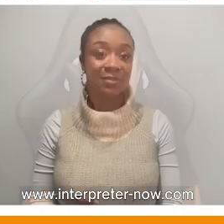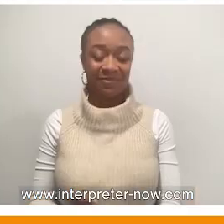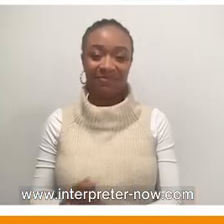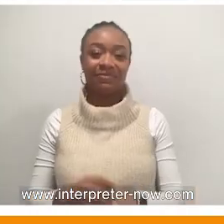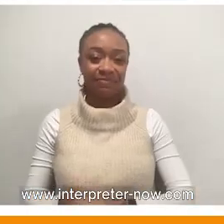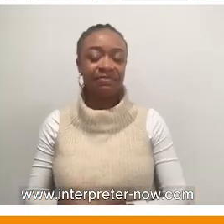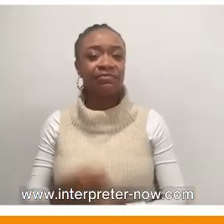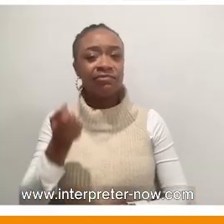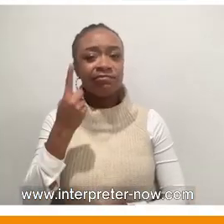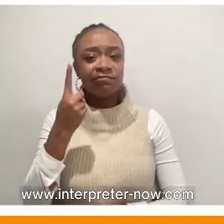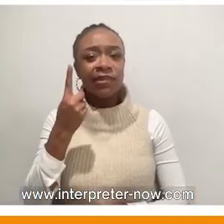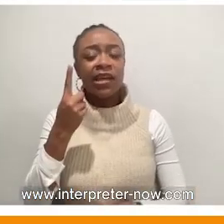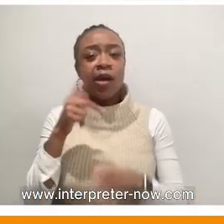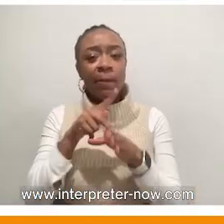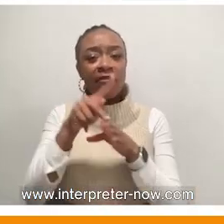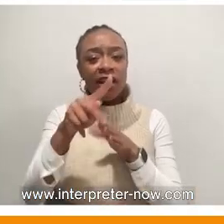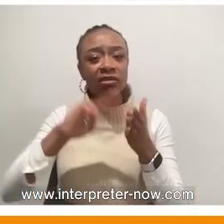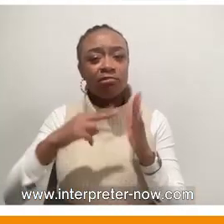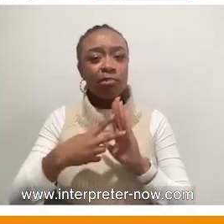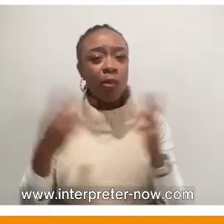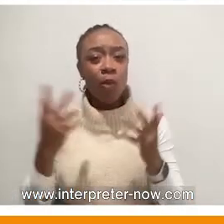But when you look at the definition of professionalism, which is what I'm trying to educate the world